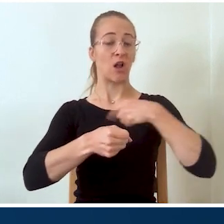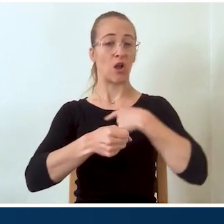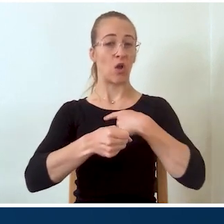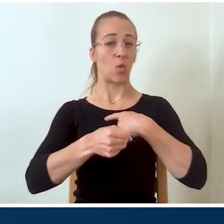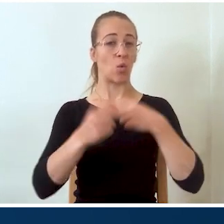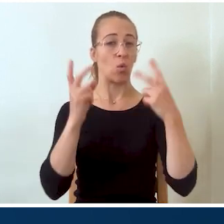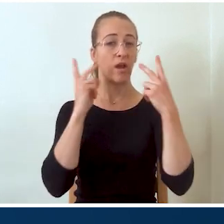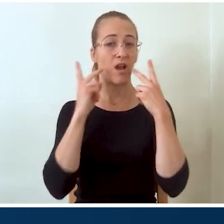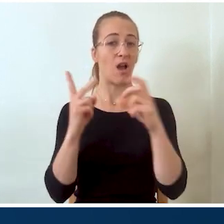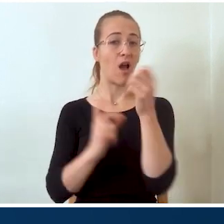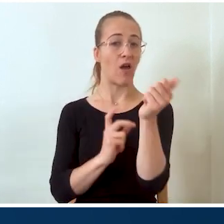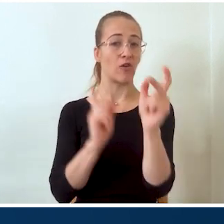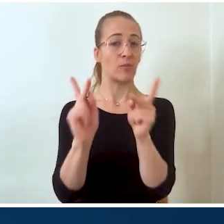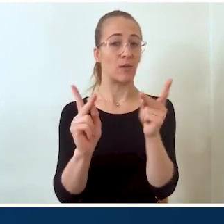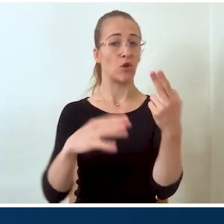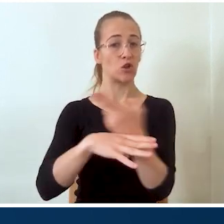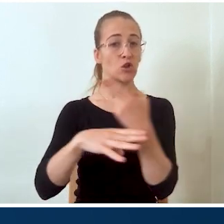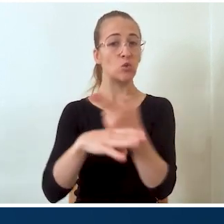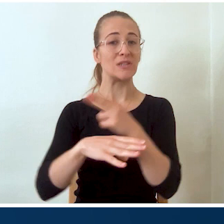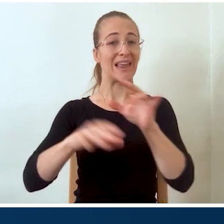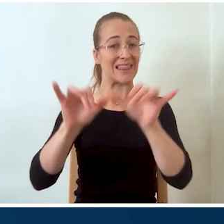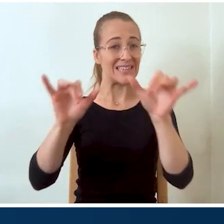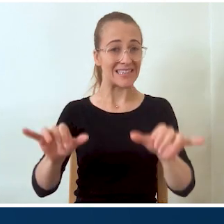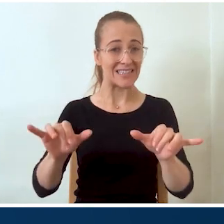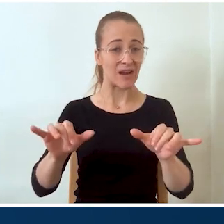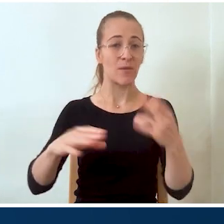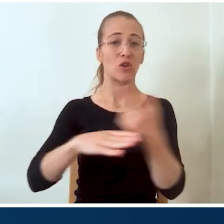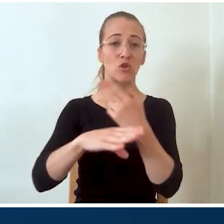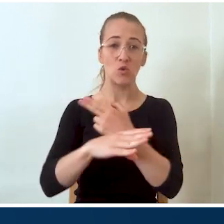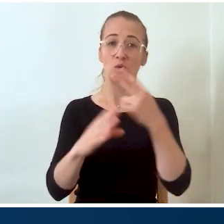that came into the system that were using screen readers saying it wasn't working for them.